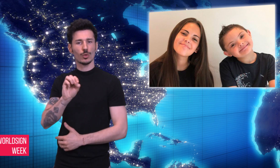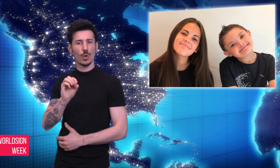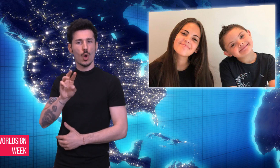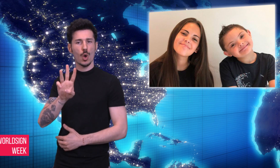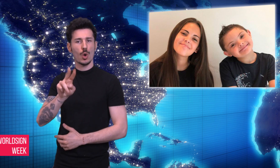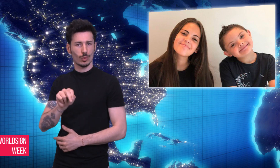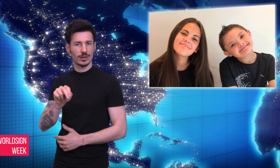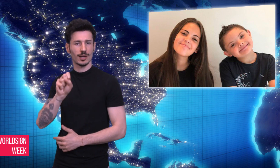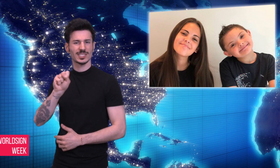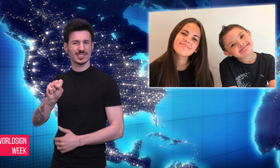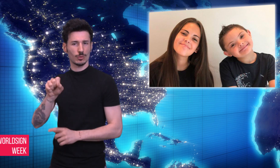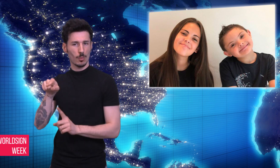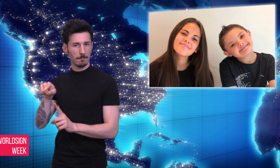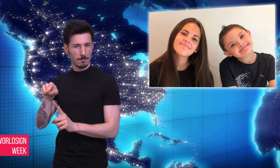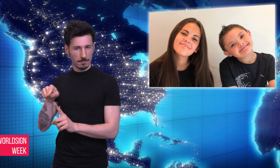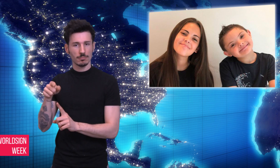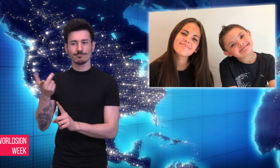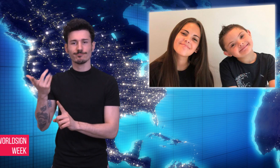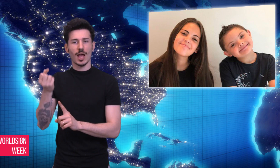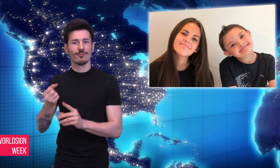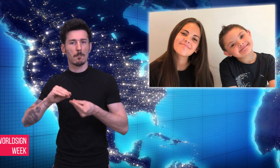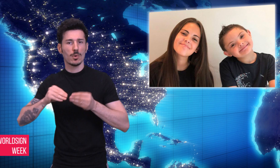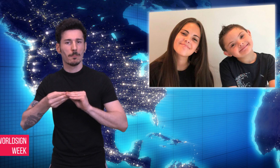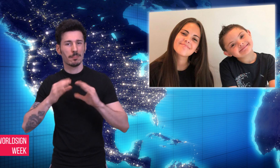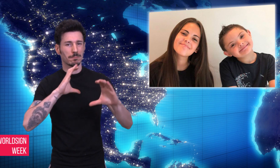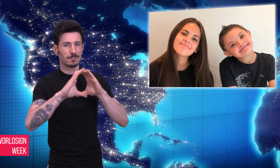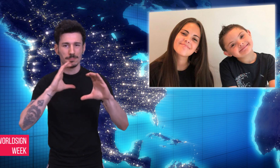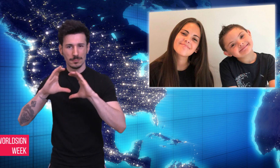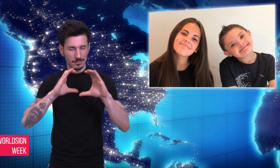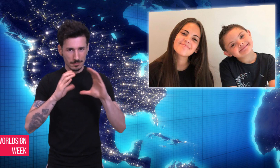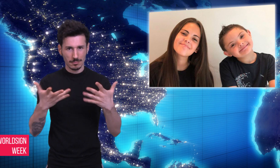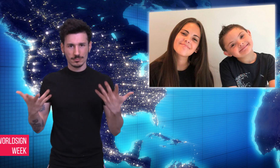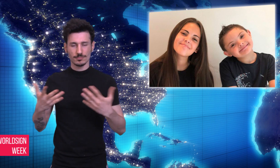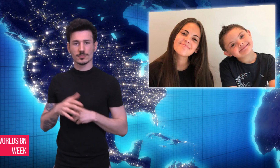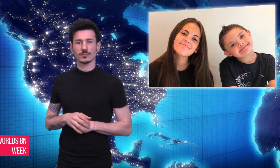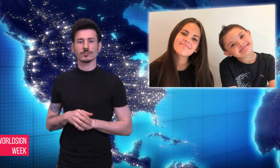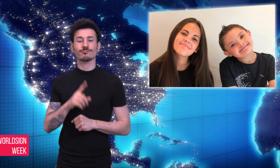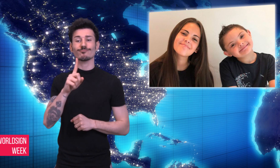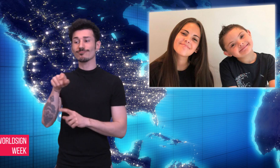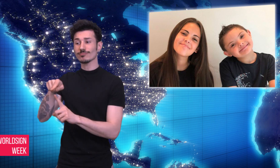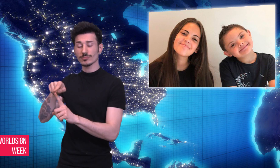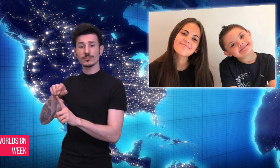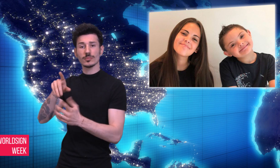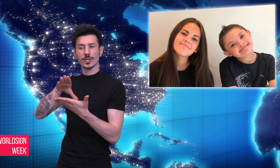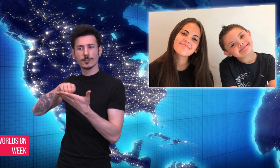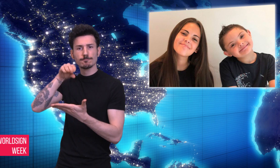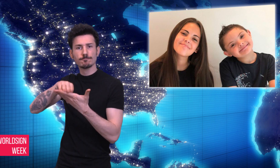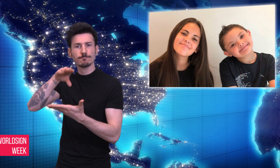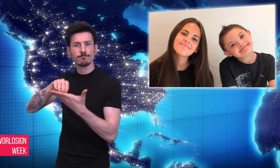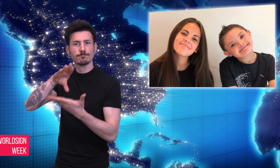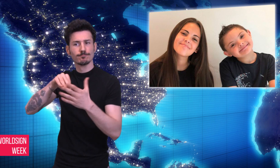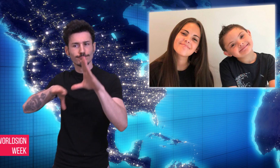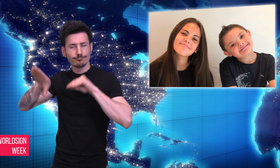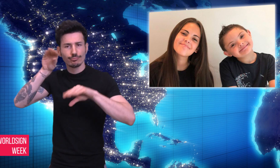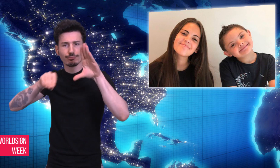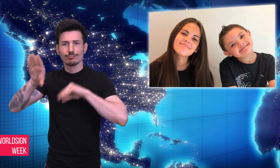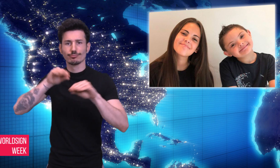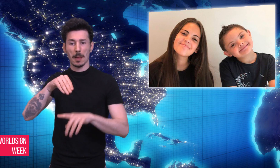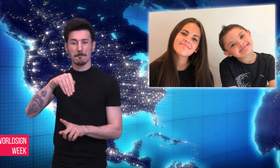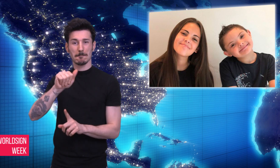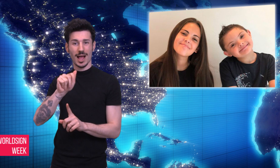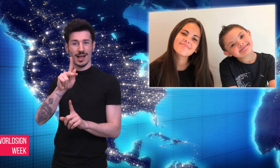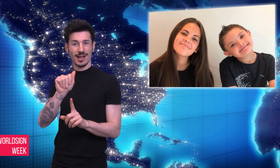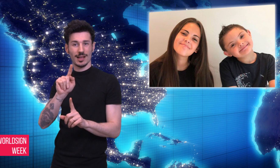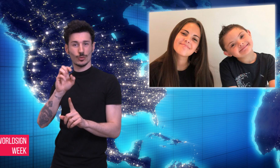When Lucus began learning Makaton, he improved a lot and became a lot less